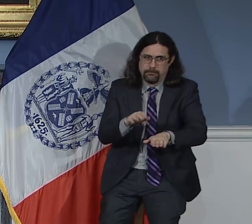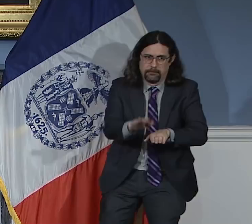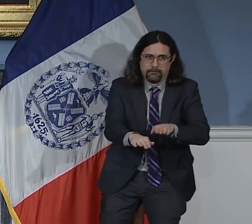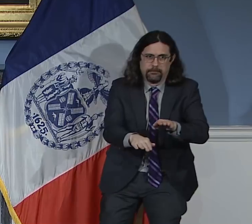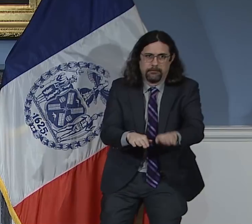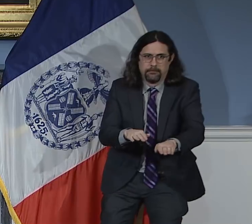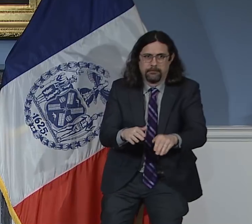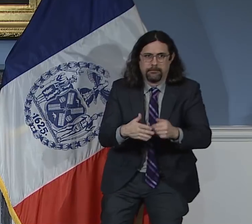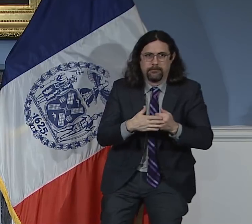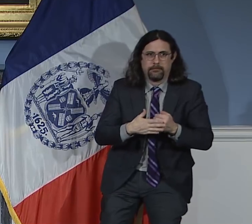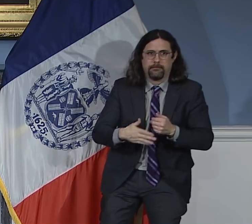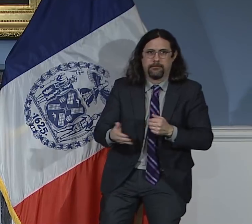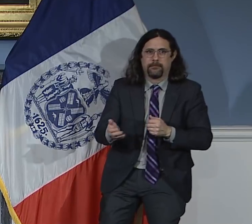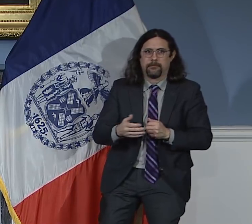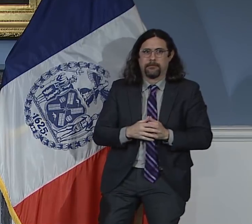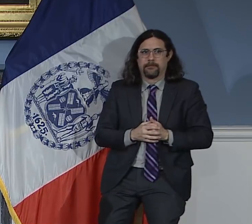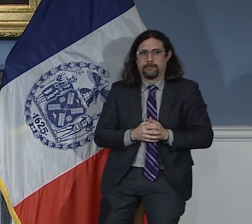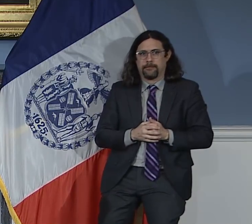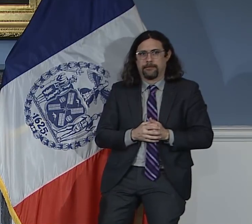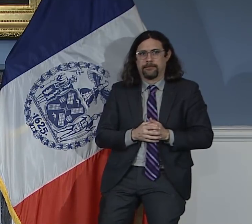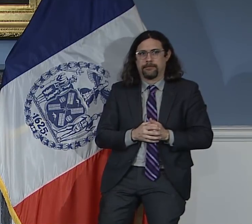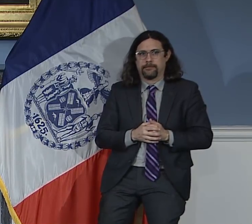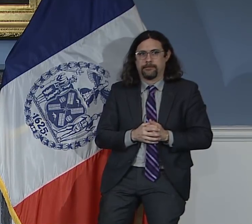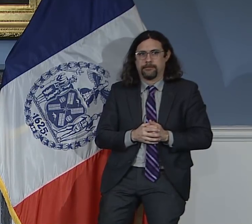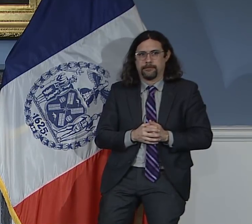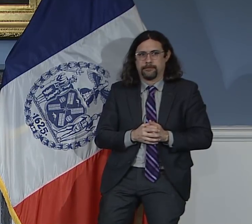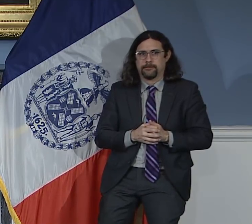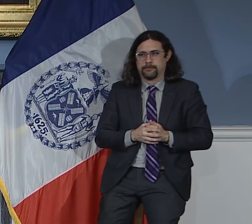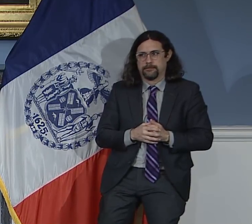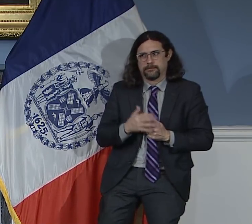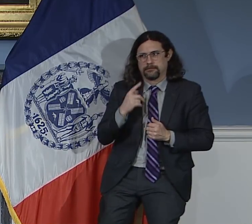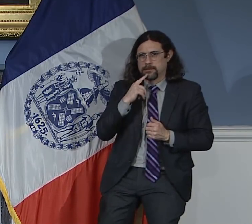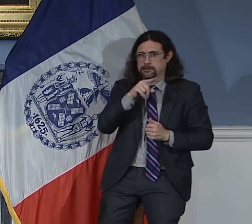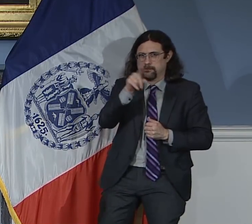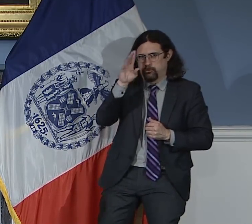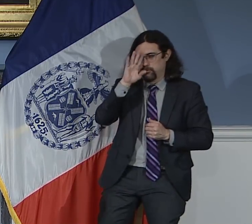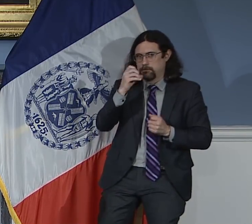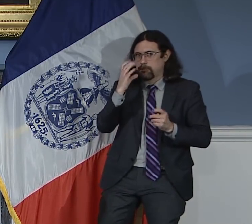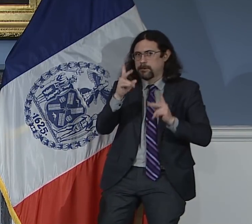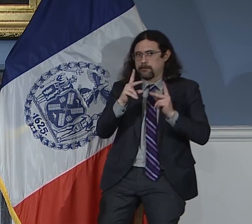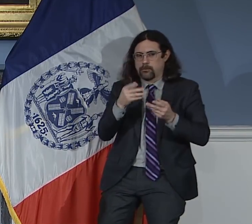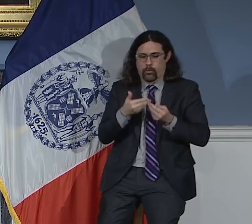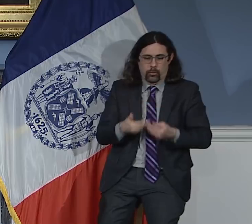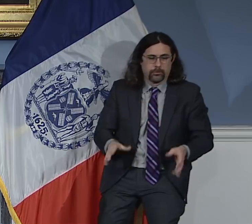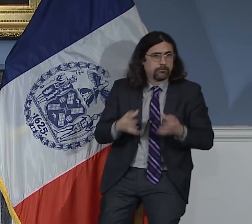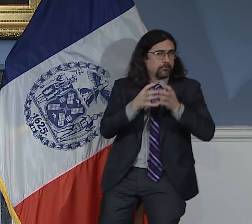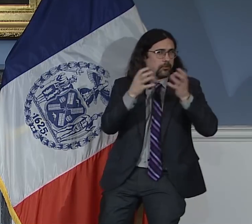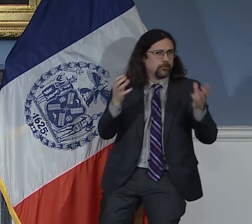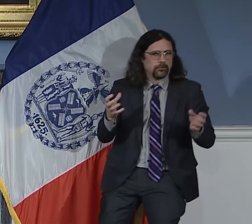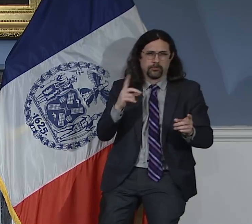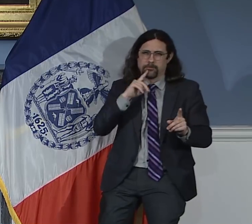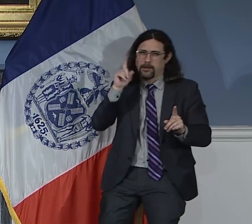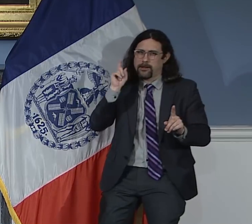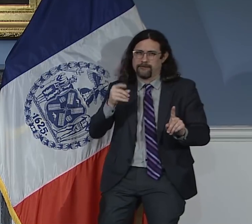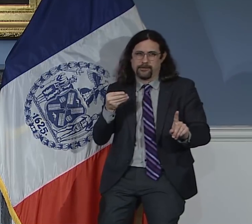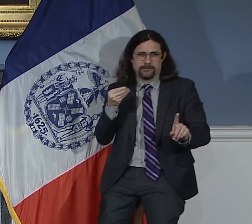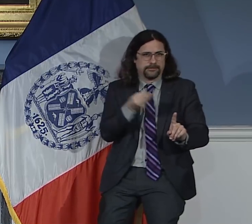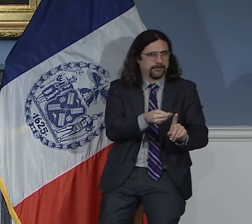FIRST STEP AND WE NEED A HUGE STIMULUS RELIEF BILL IMMEDIATELY THAT PUTS MONEY BACK IN THE POCKETS OF THOSE WHO HAVE LOST SO